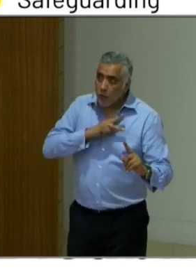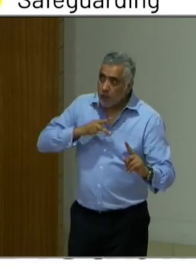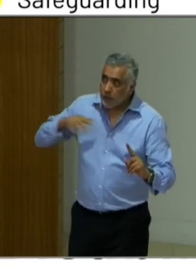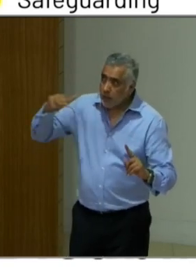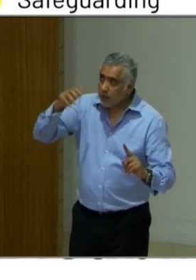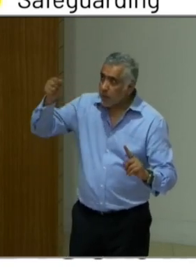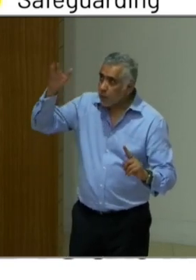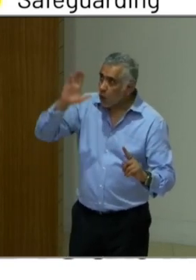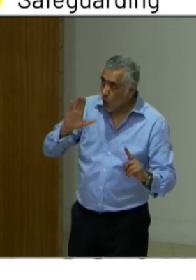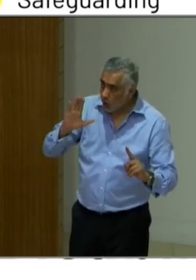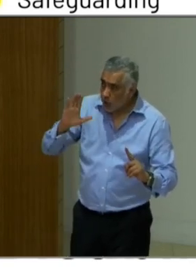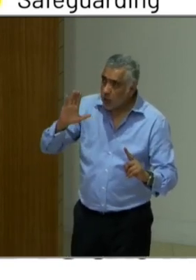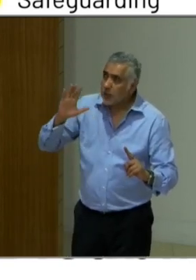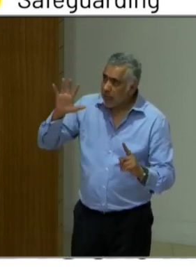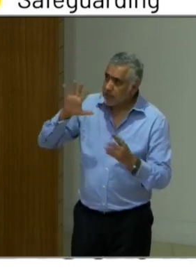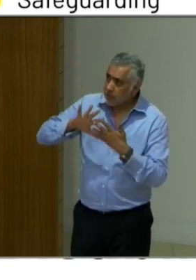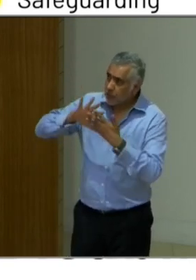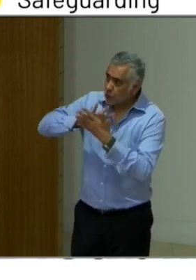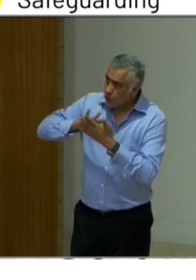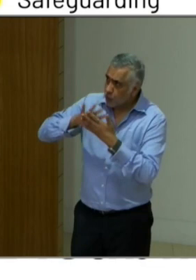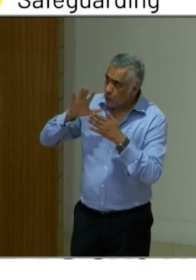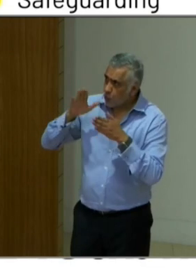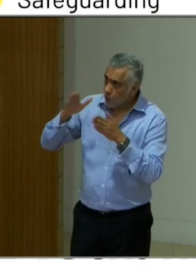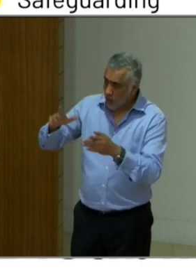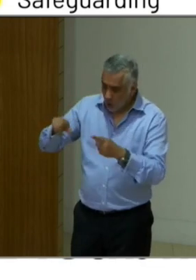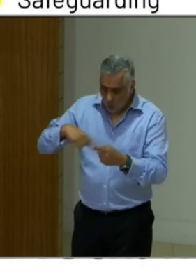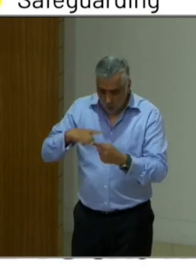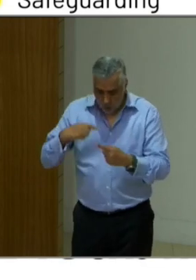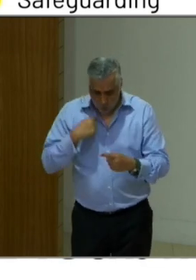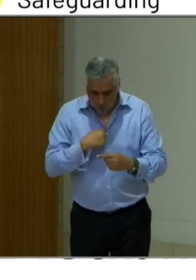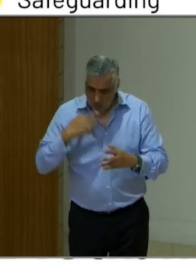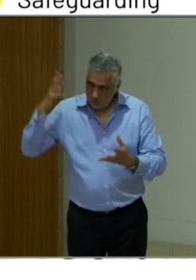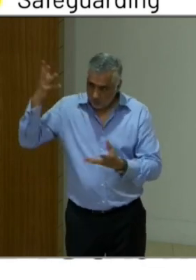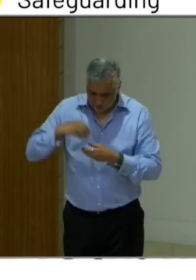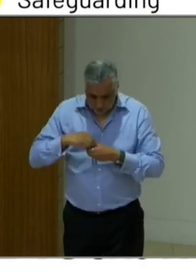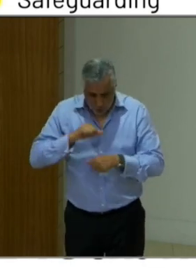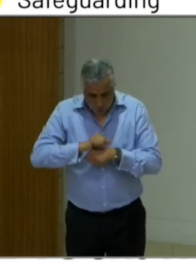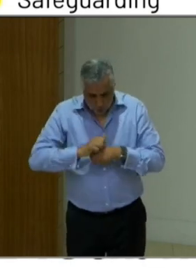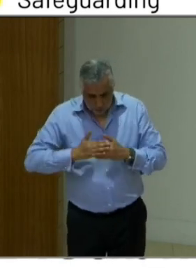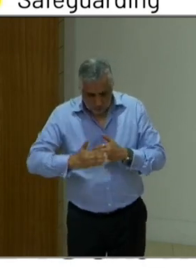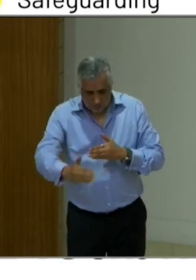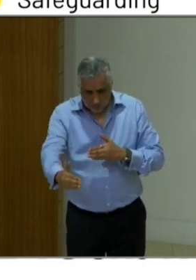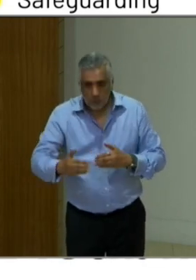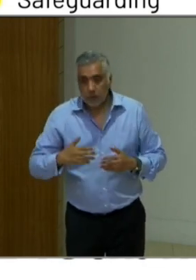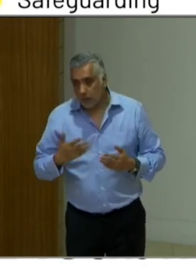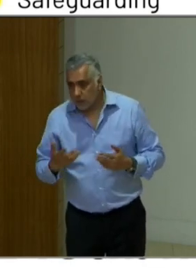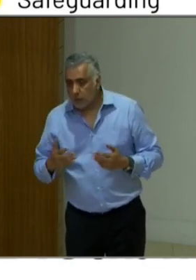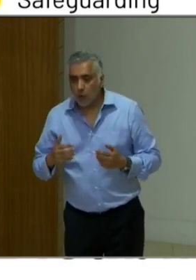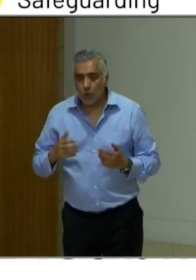in mysterious ways when we work towards it. Pope Francis is a strong advocate of